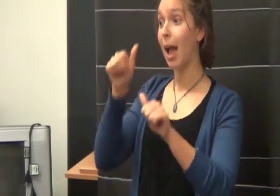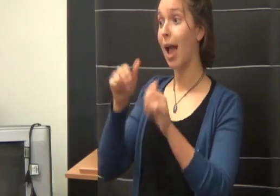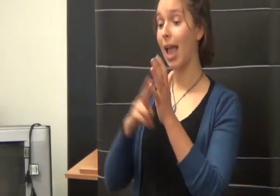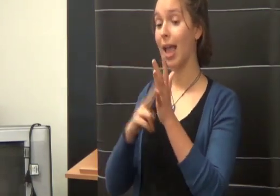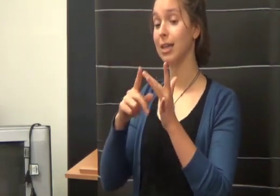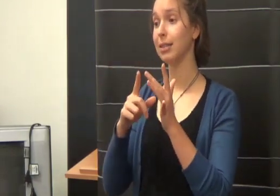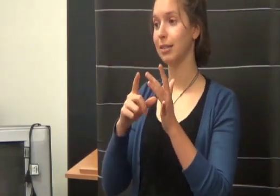that are happening in interactions.